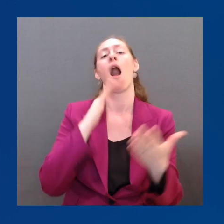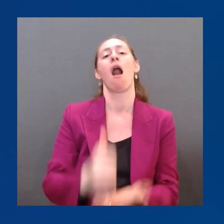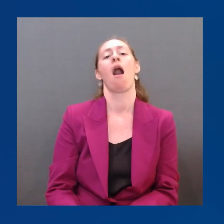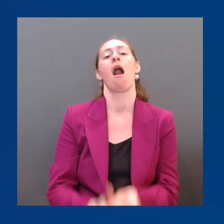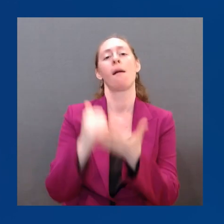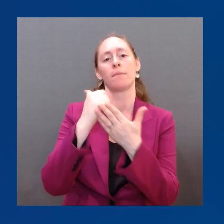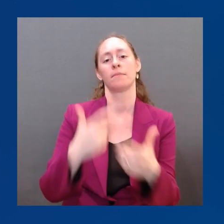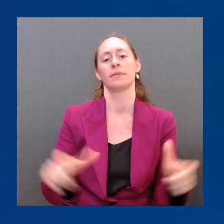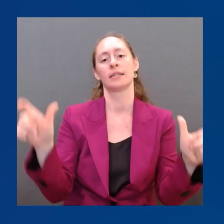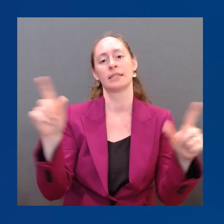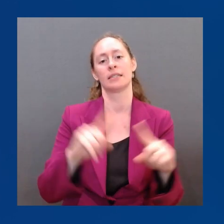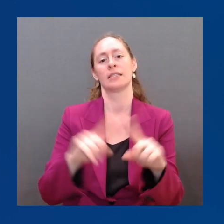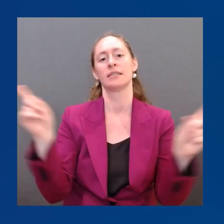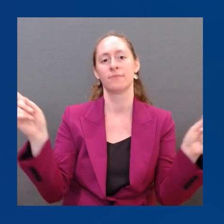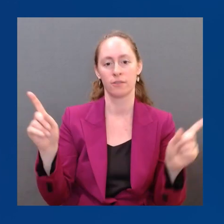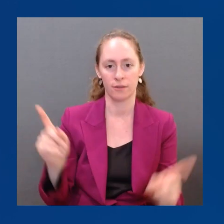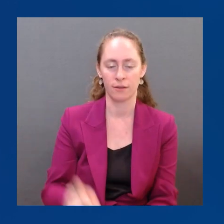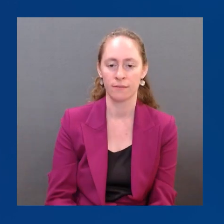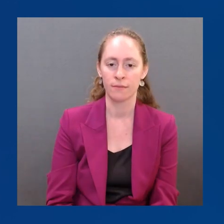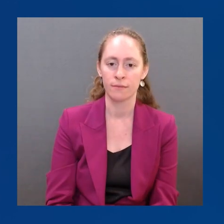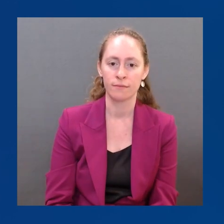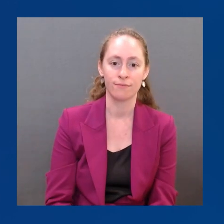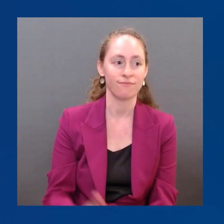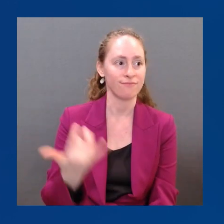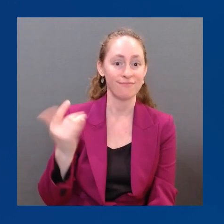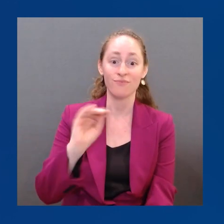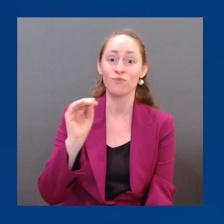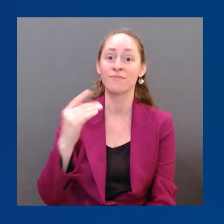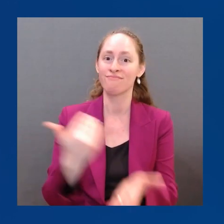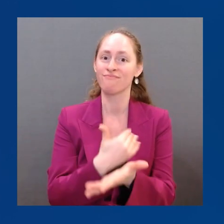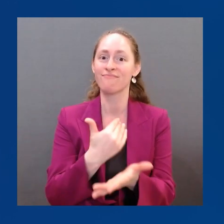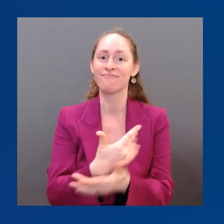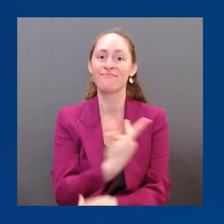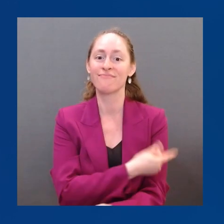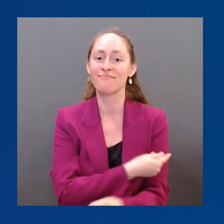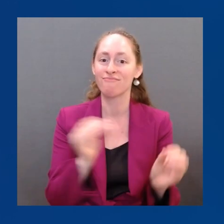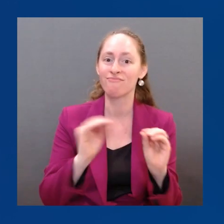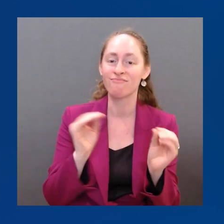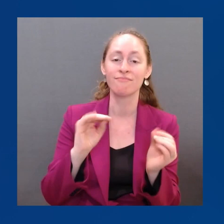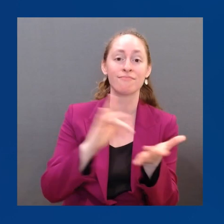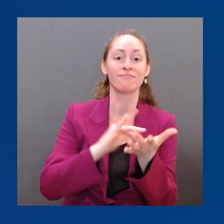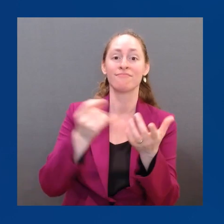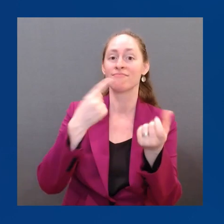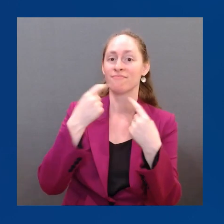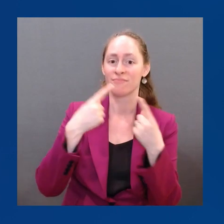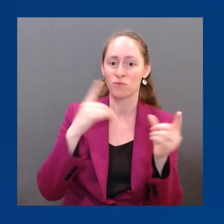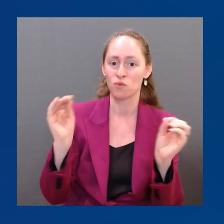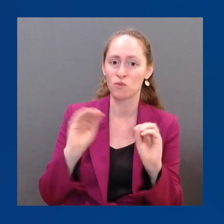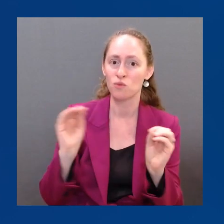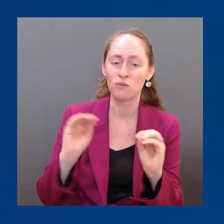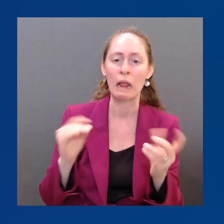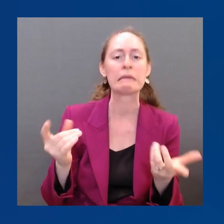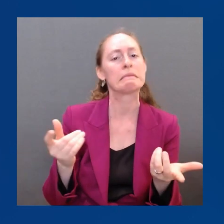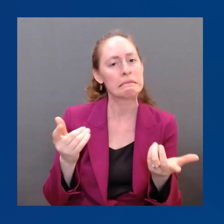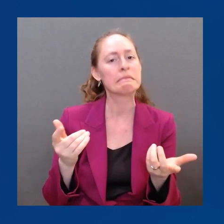or only for the highest risk individuals, that will also make a difference. So there's a lot of factors here; we're trying to scenario plan across all of them.